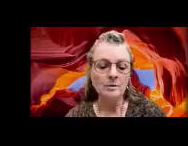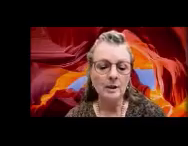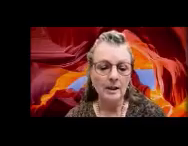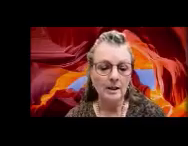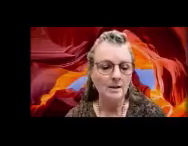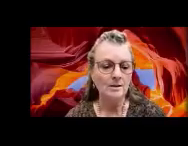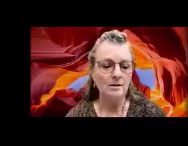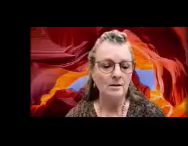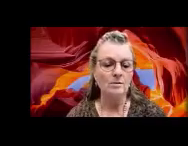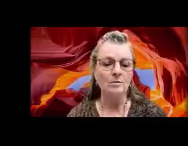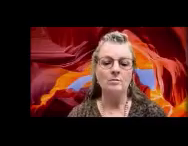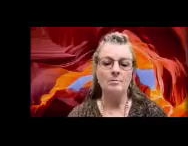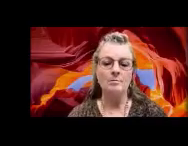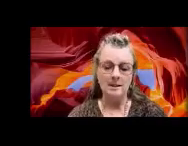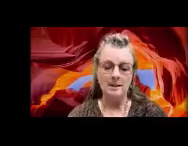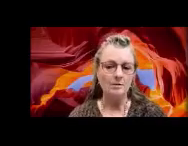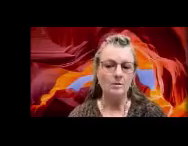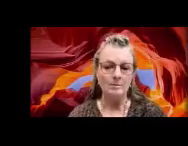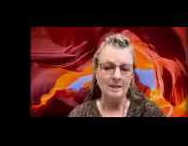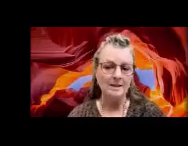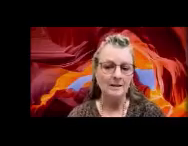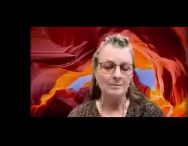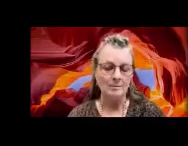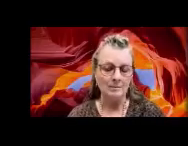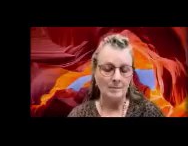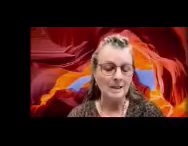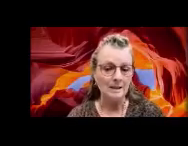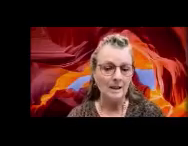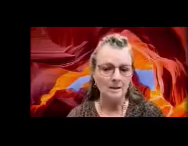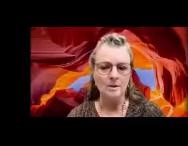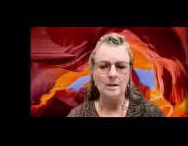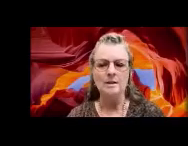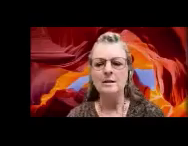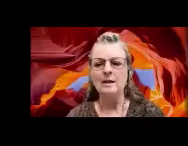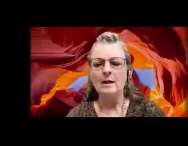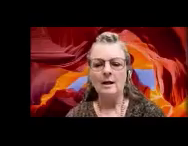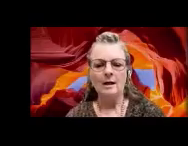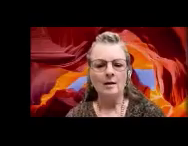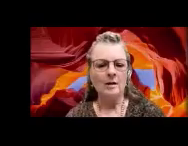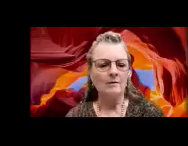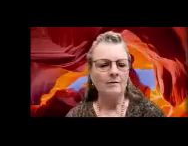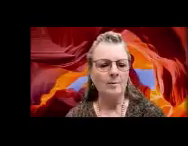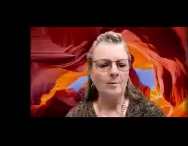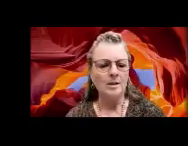related to missed or missed, misdiagnosis and identify best